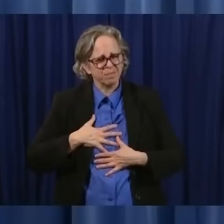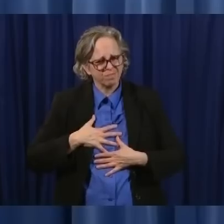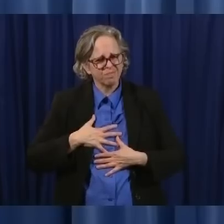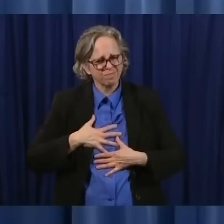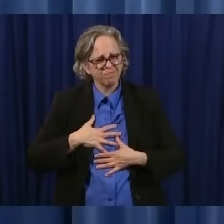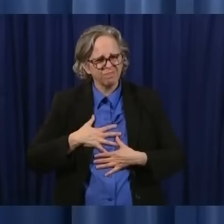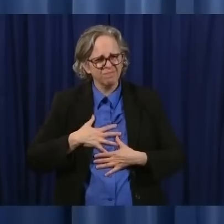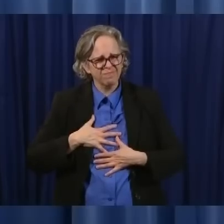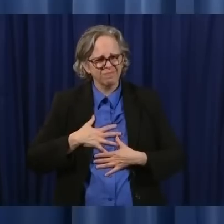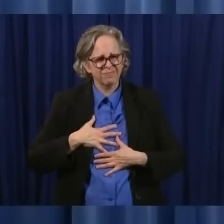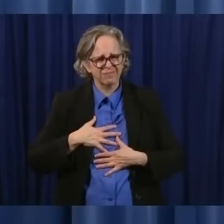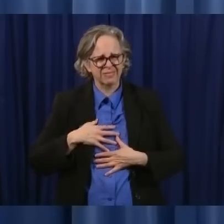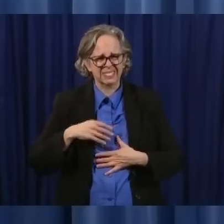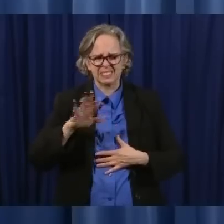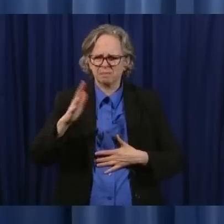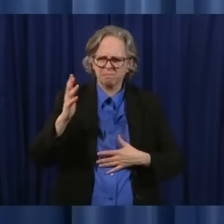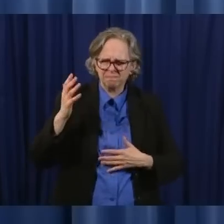AND REQUIRE TO WEAR THEM.